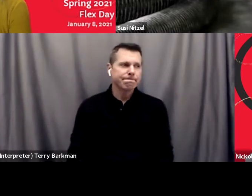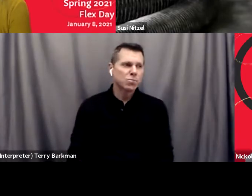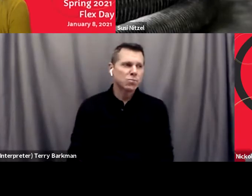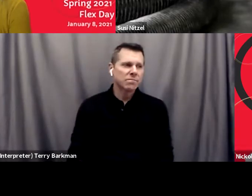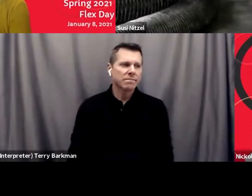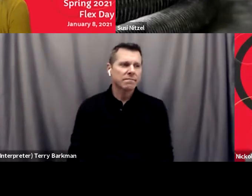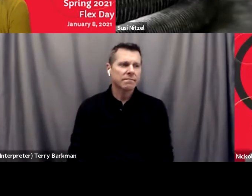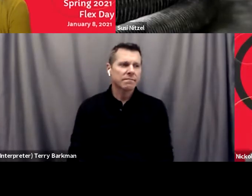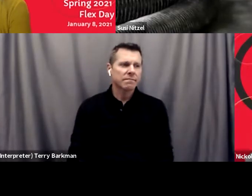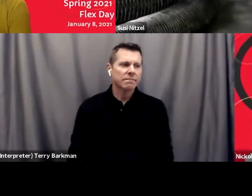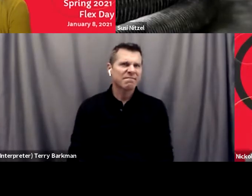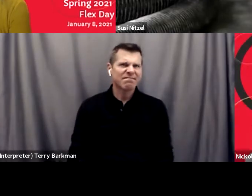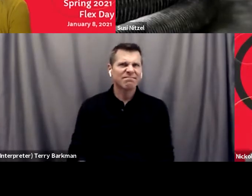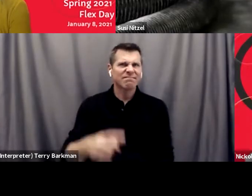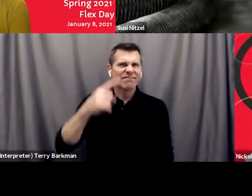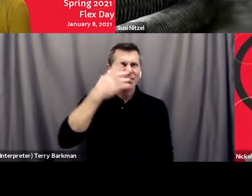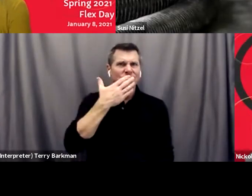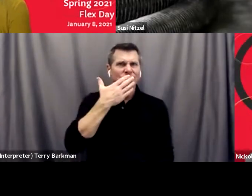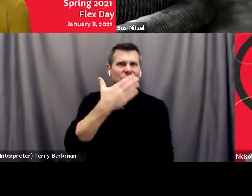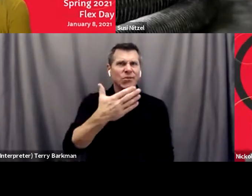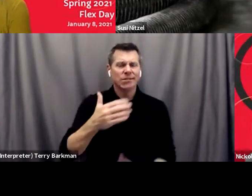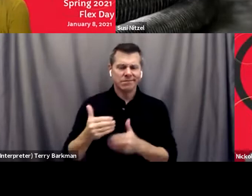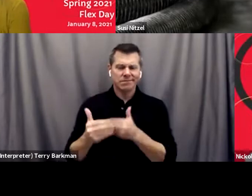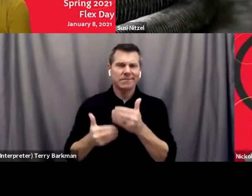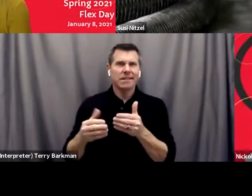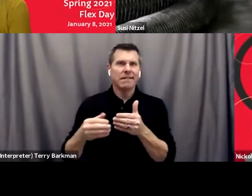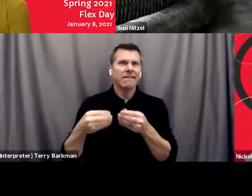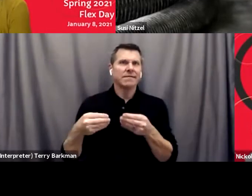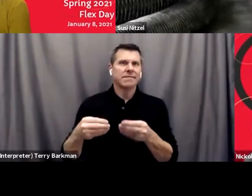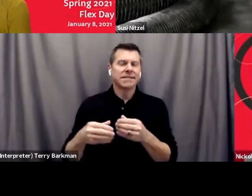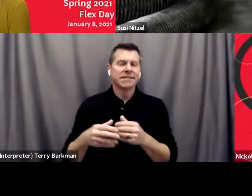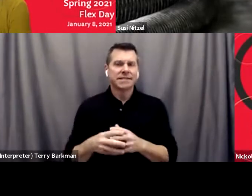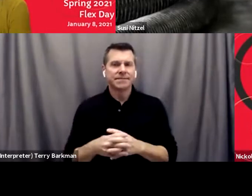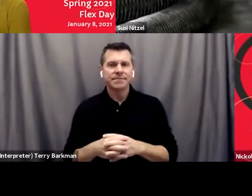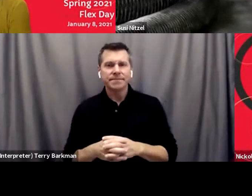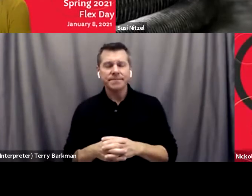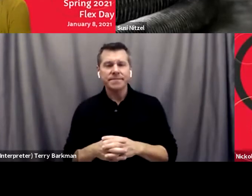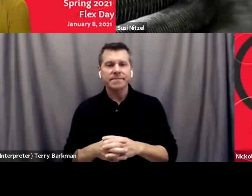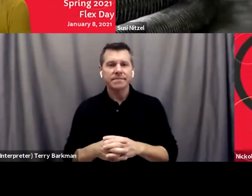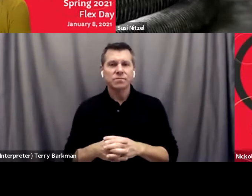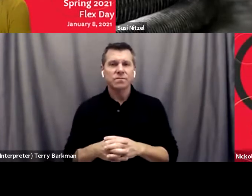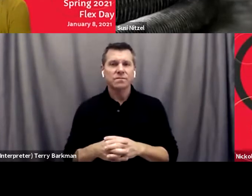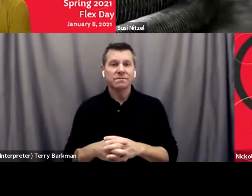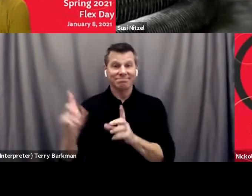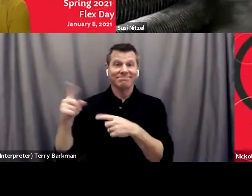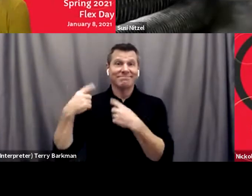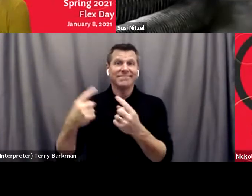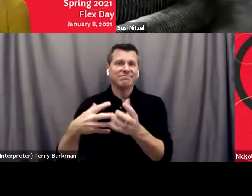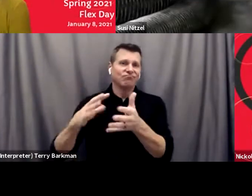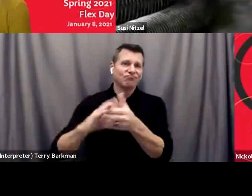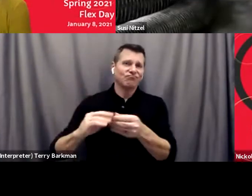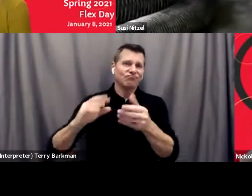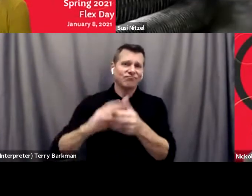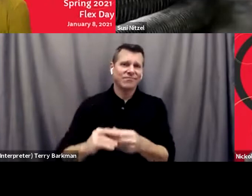Okay, I think that's a good segue into, and I know, you've kind of touched on some of this, as you've been been speaking, but really to